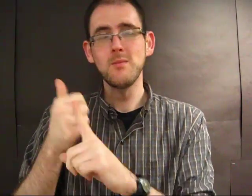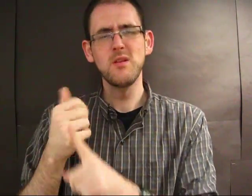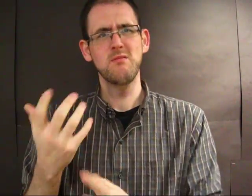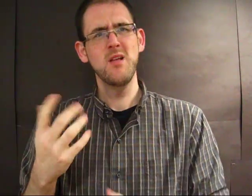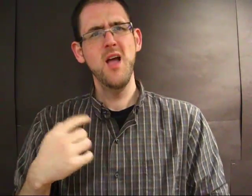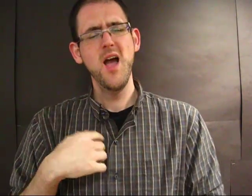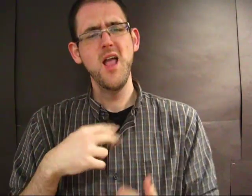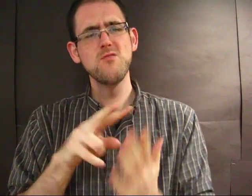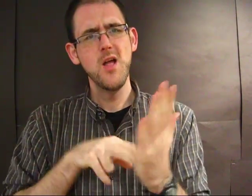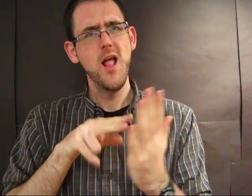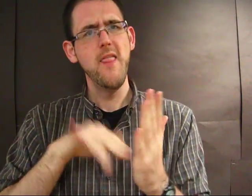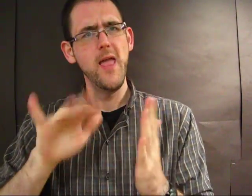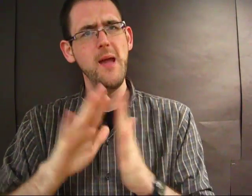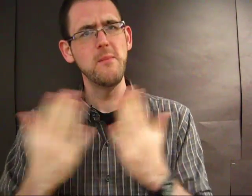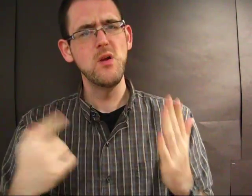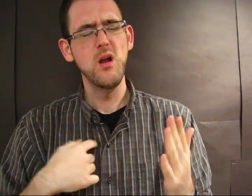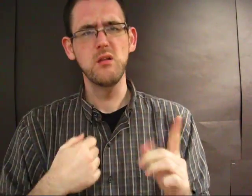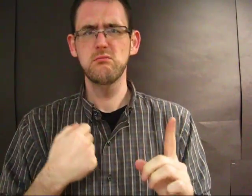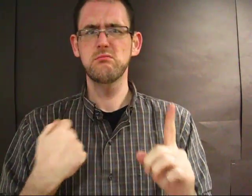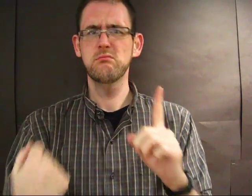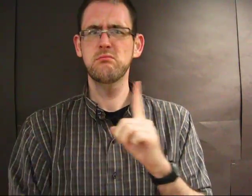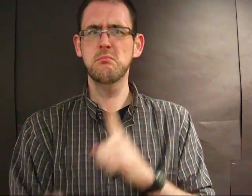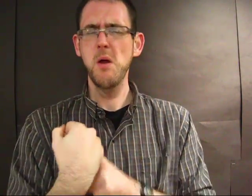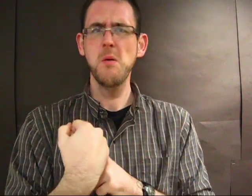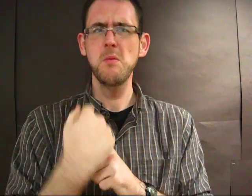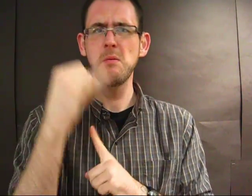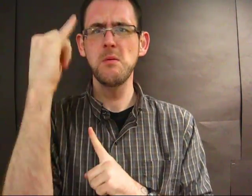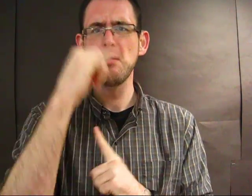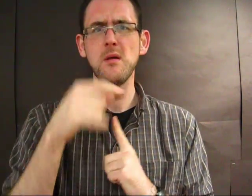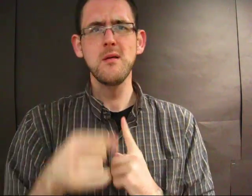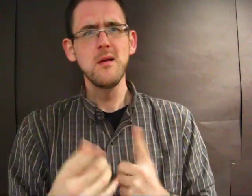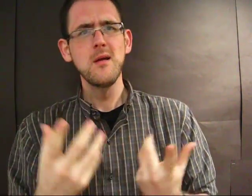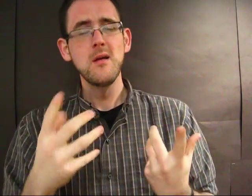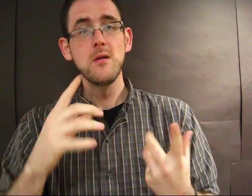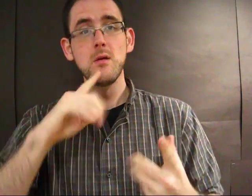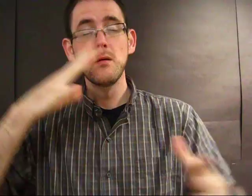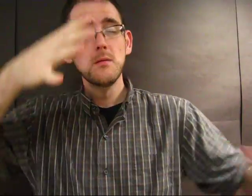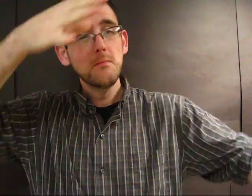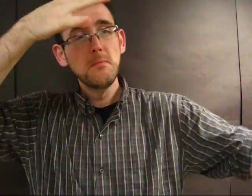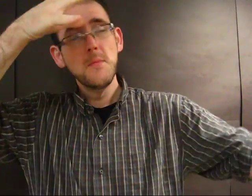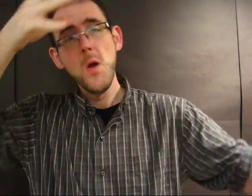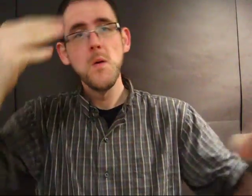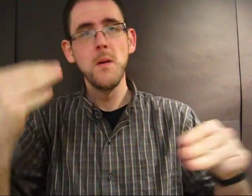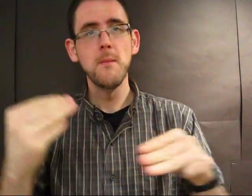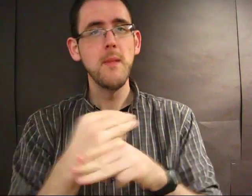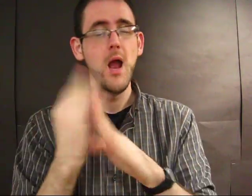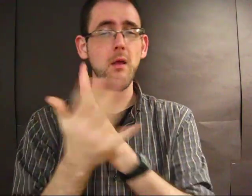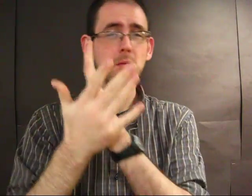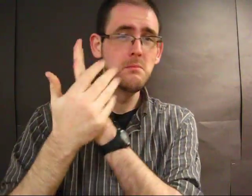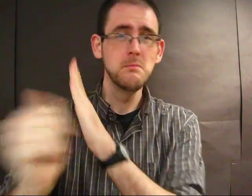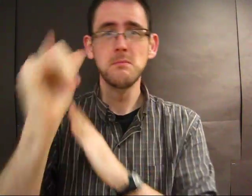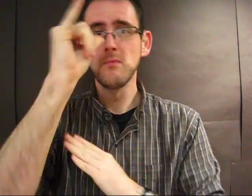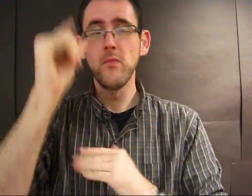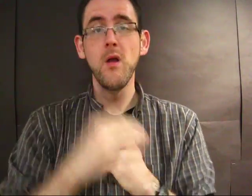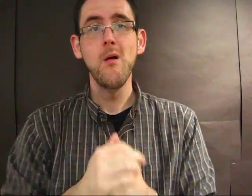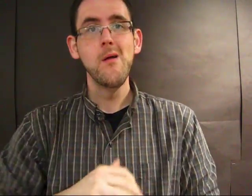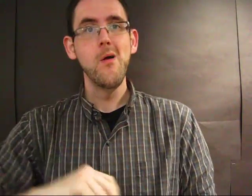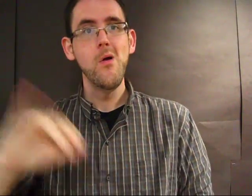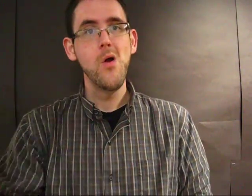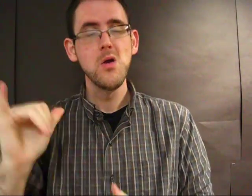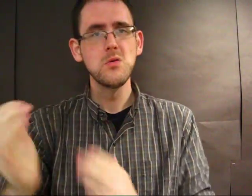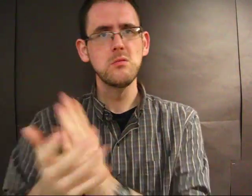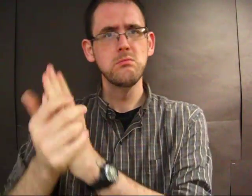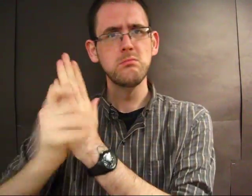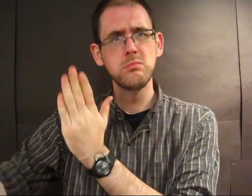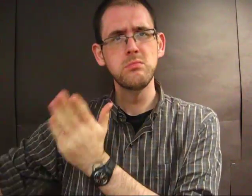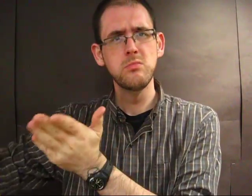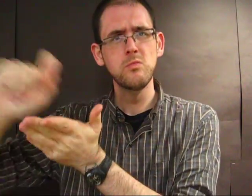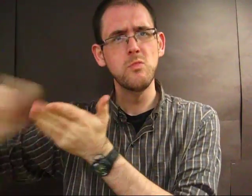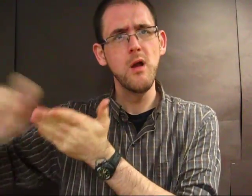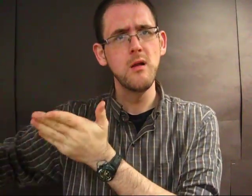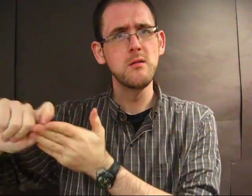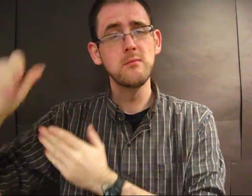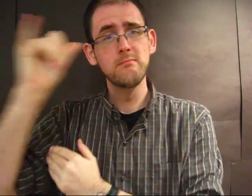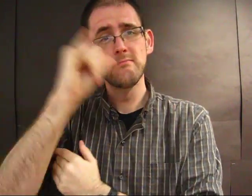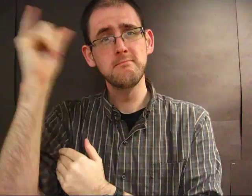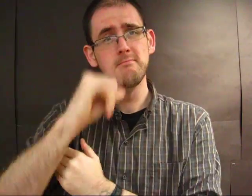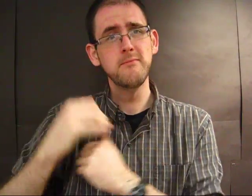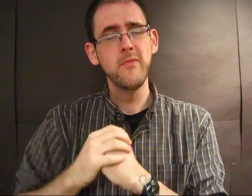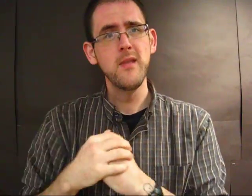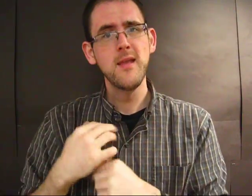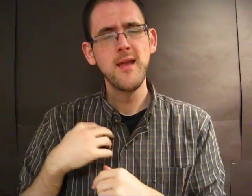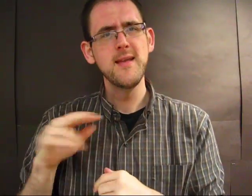Actually, as I read the book, it really struck me that this man is a genius with both math and writing.